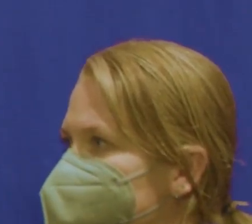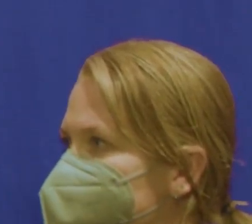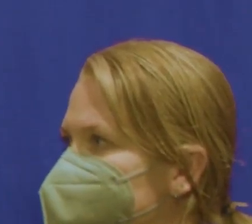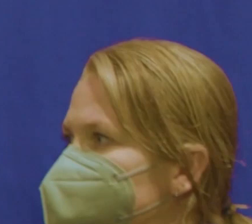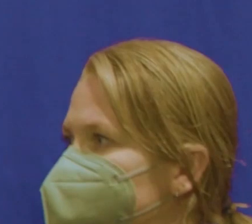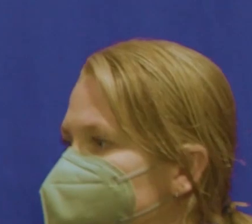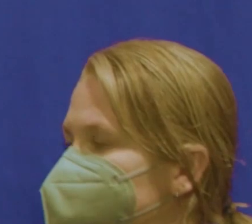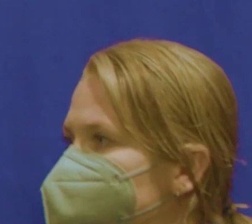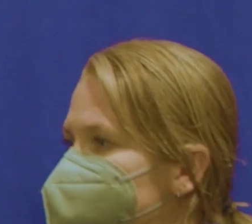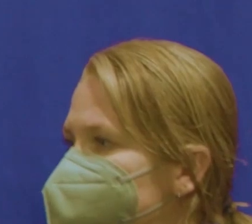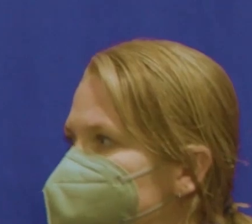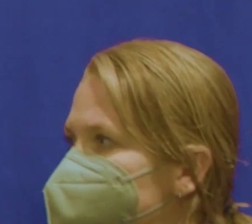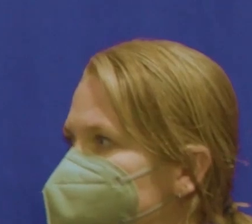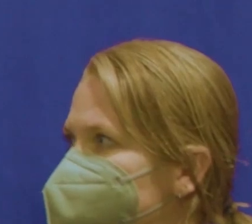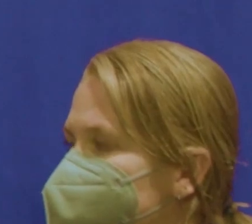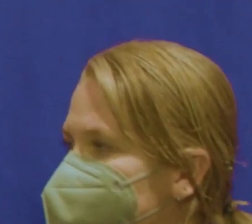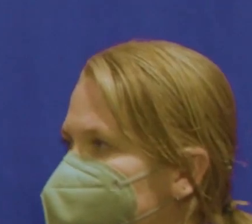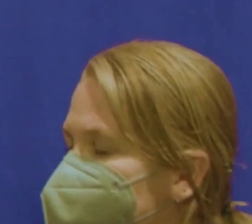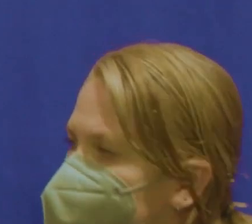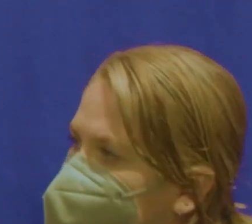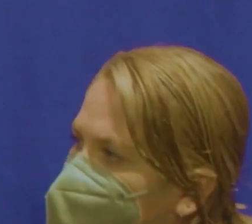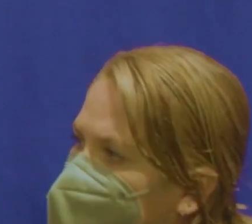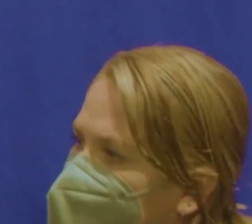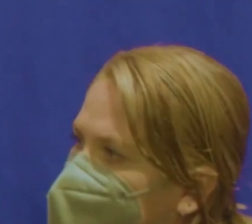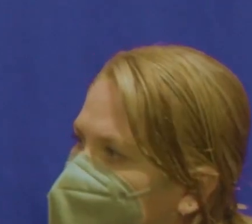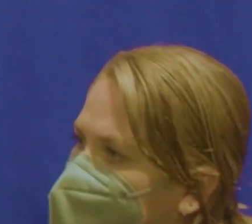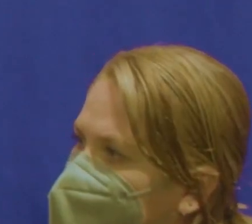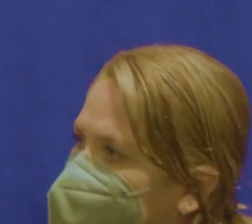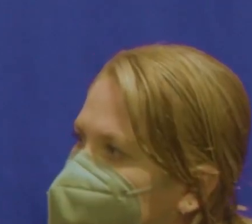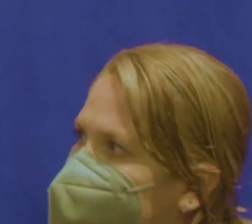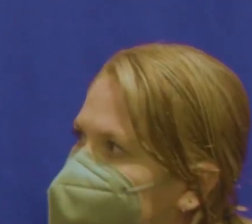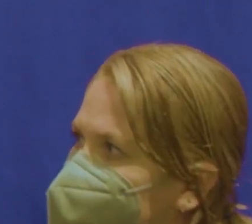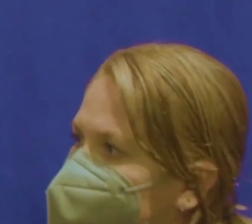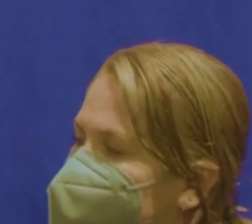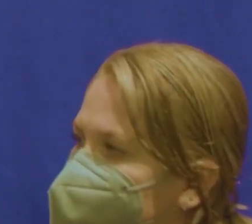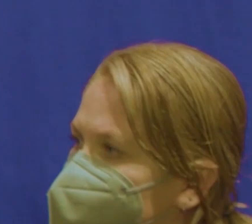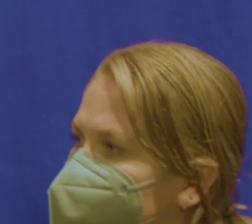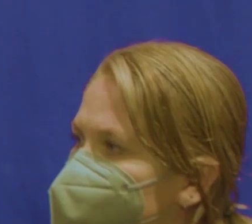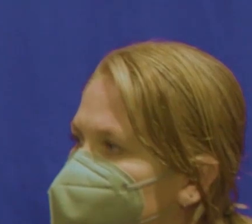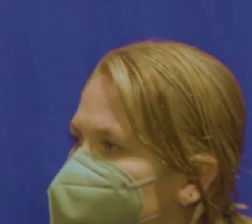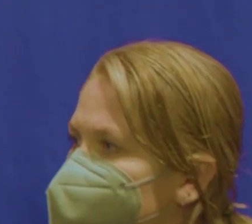Tactile communication, you know, but we have to.